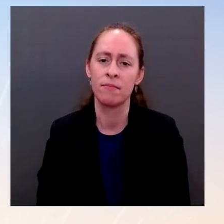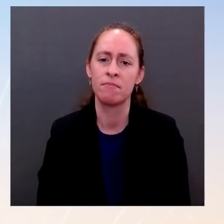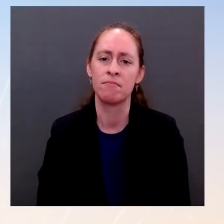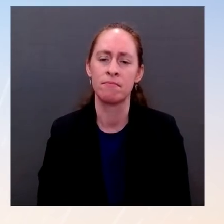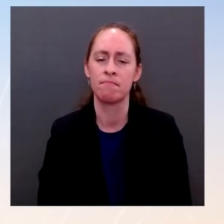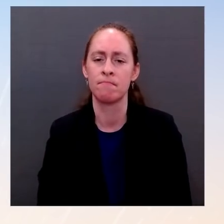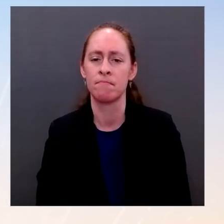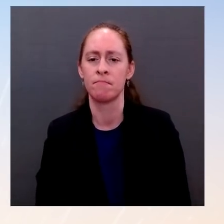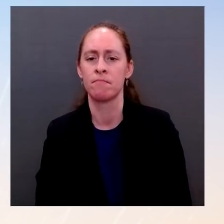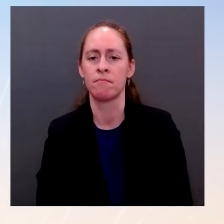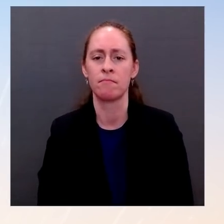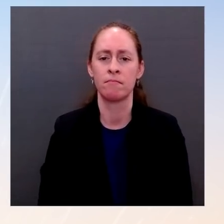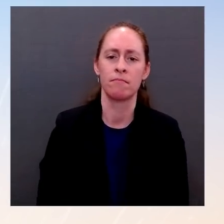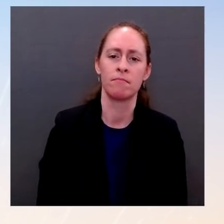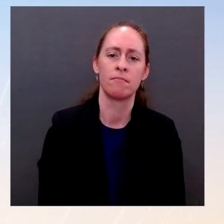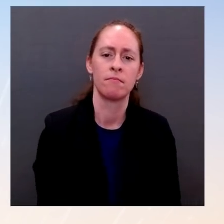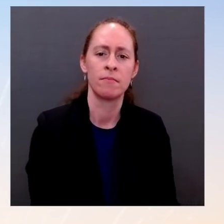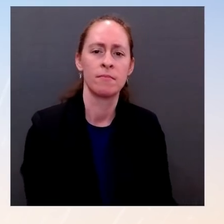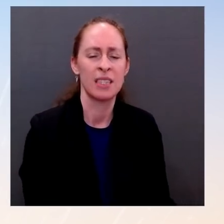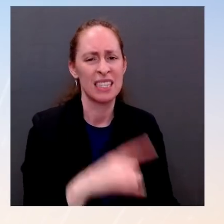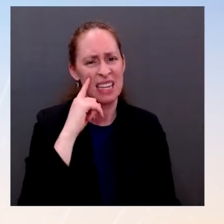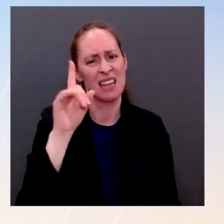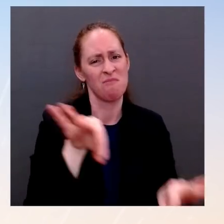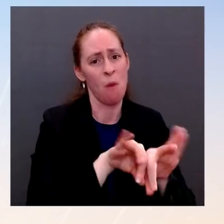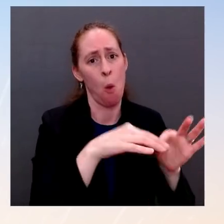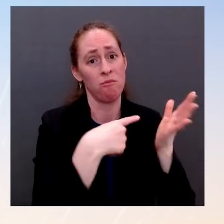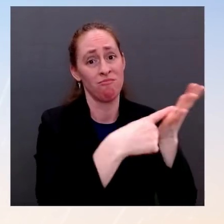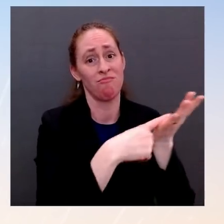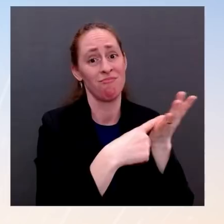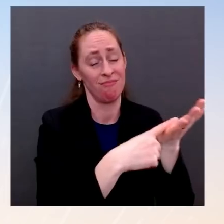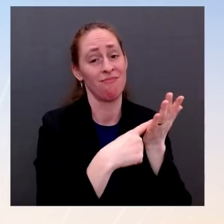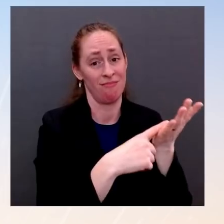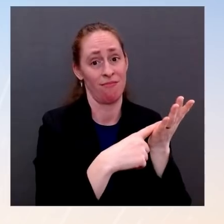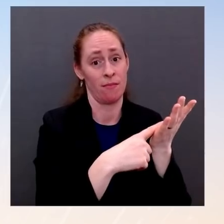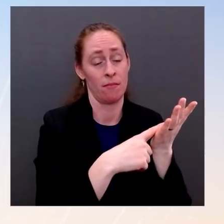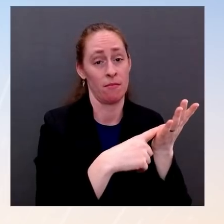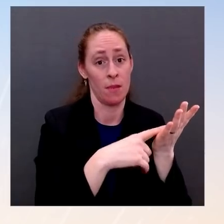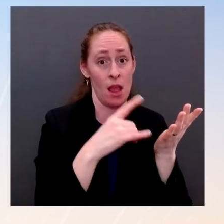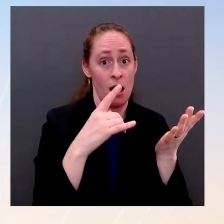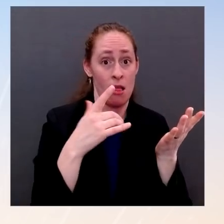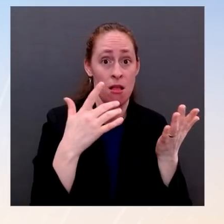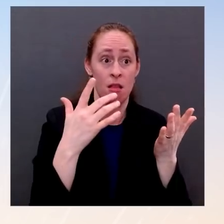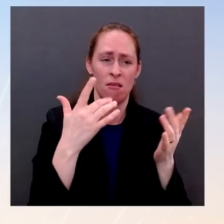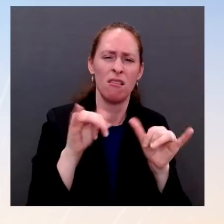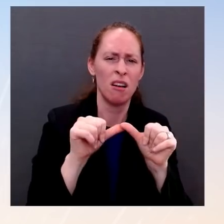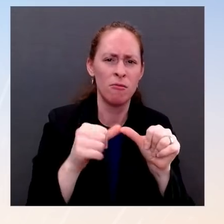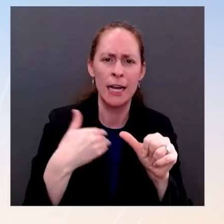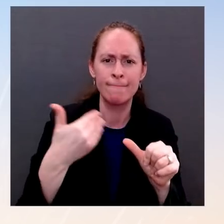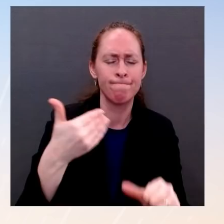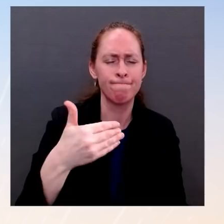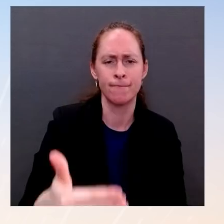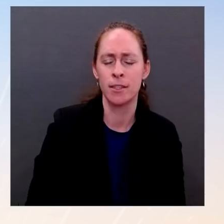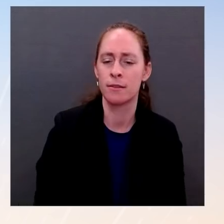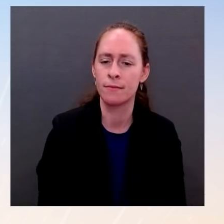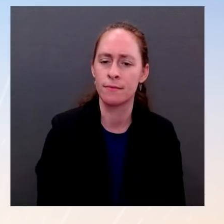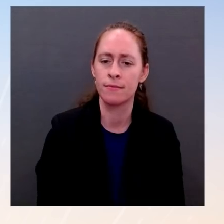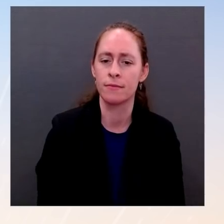Go ahead. The Press: Did you accidentally leave off of the week ahead the President's interviews of Supreme Court -- Supreme Court candidates?